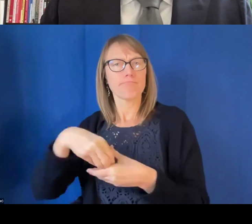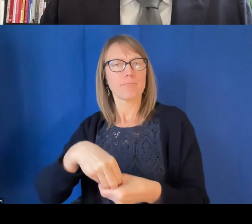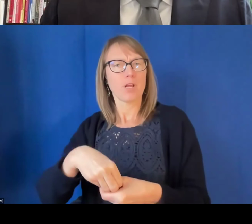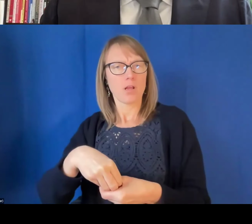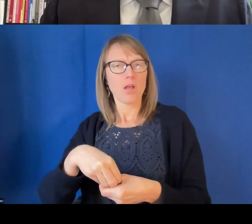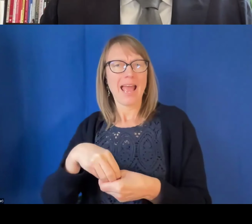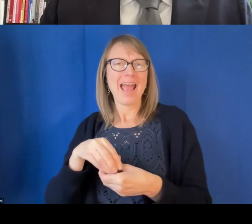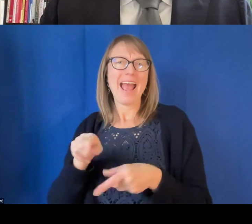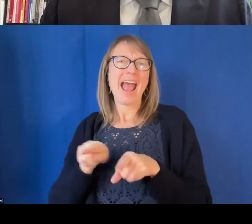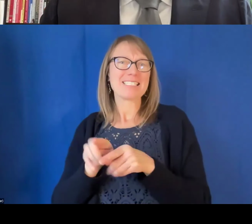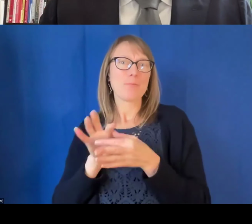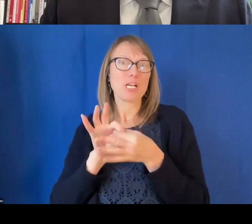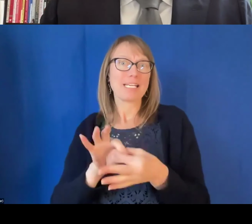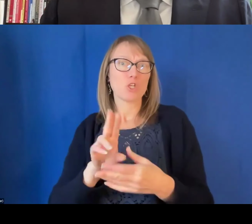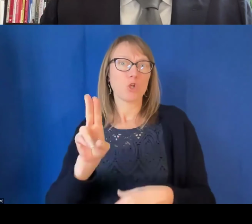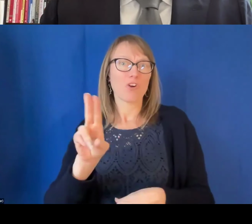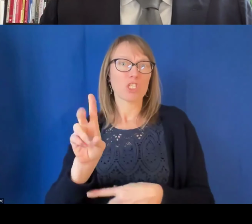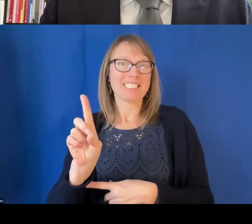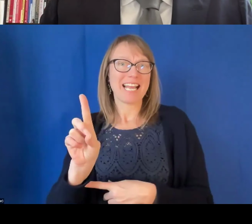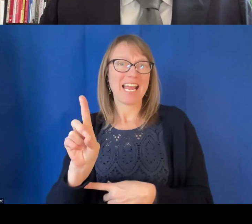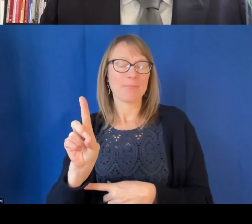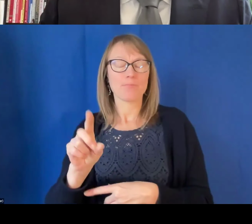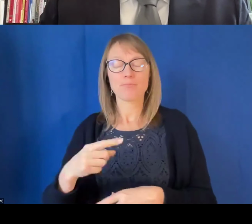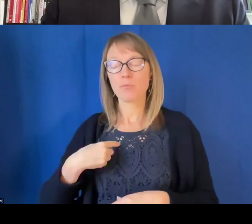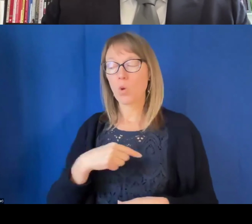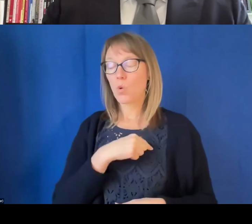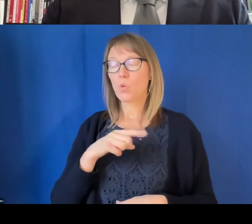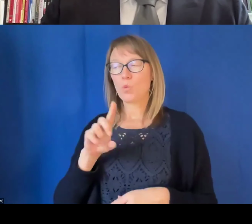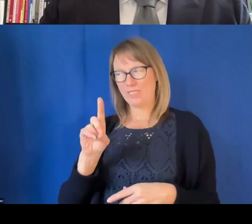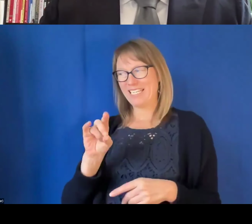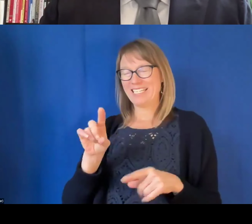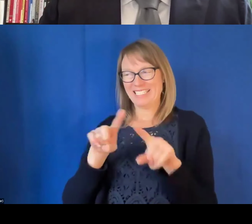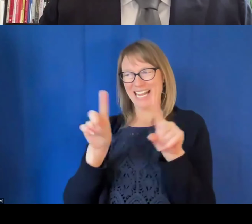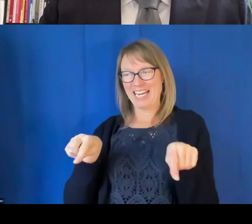We did all of the signage in-house. We do that for a lot of our projects.